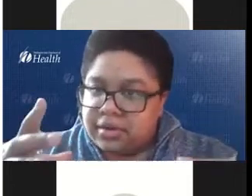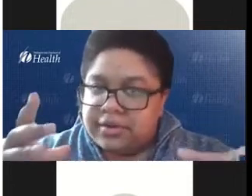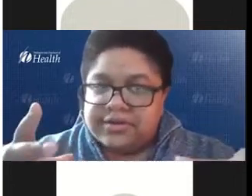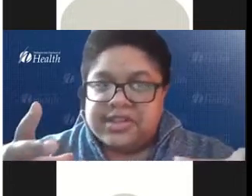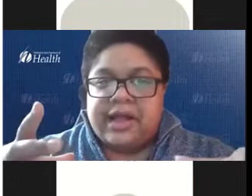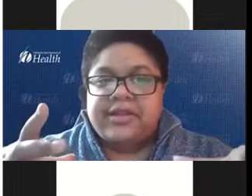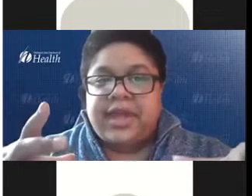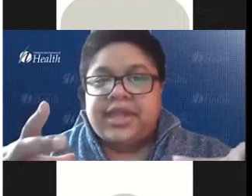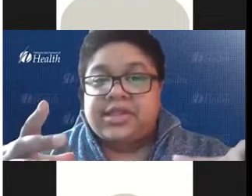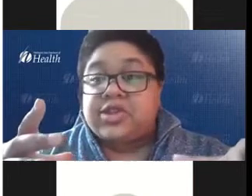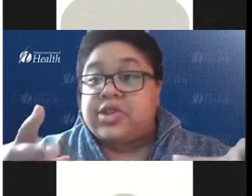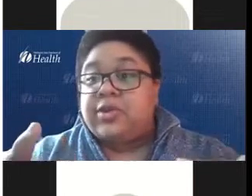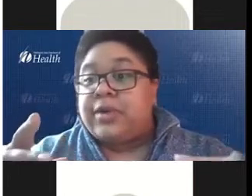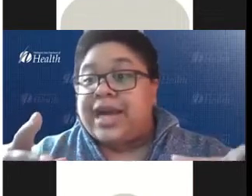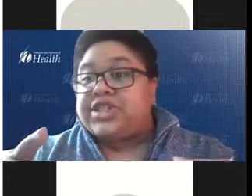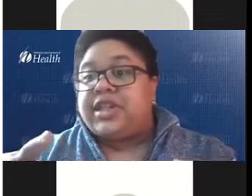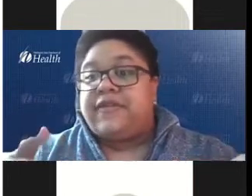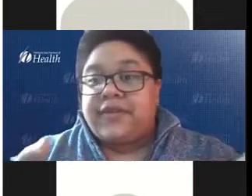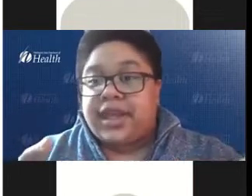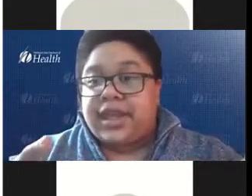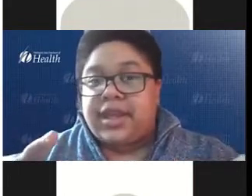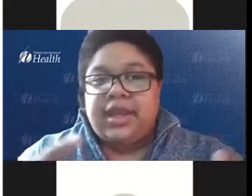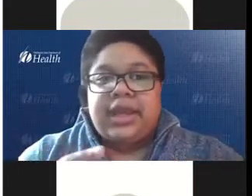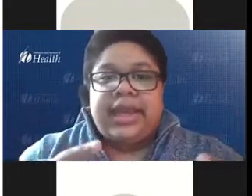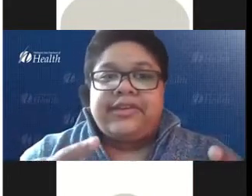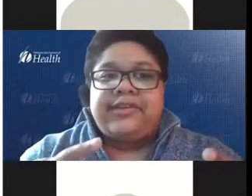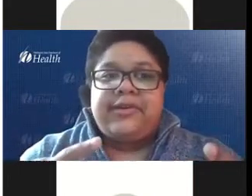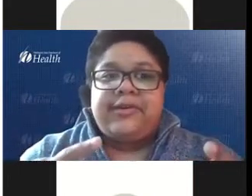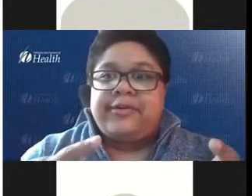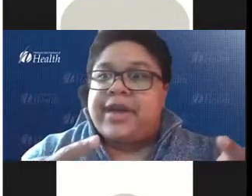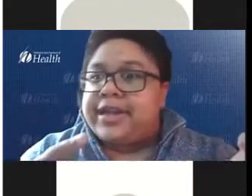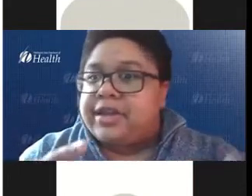or those elements do actually fit into kind of the broader,